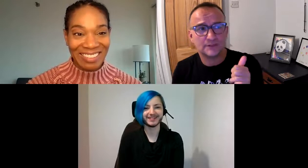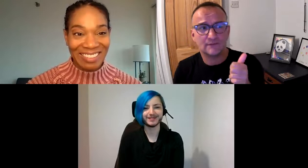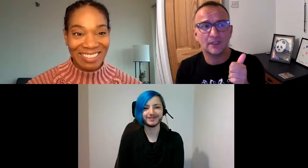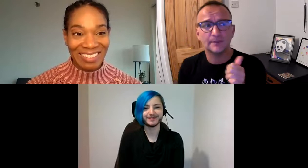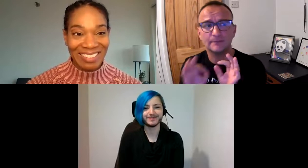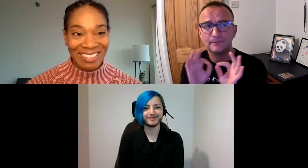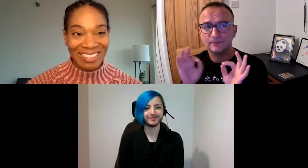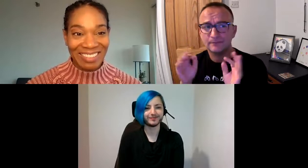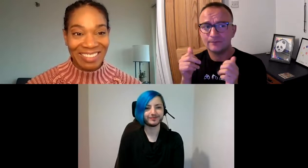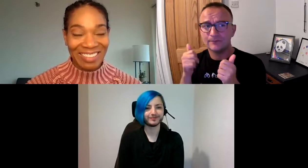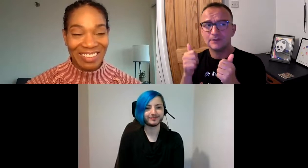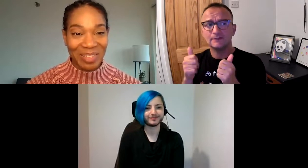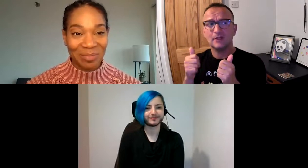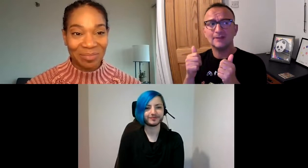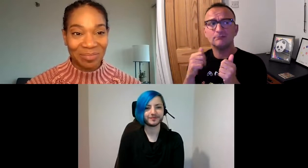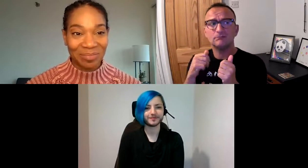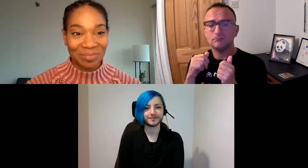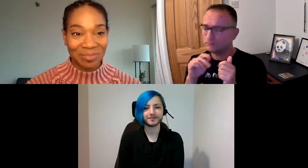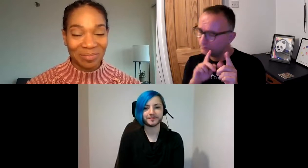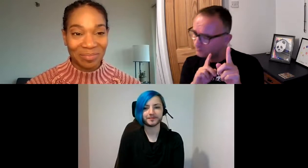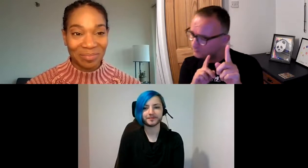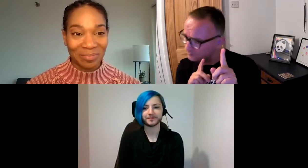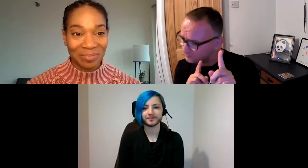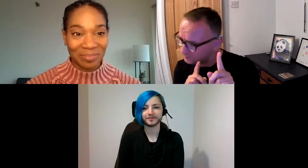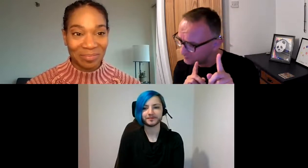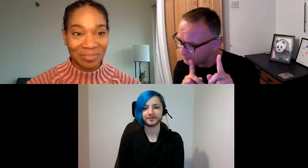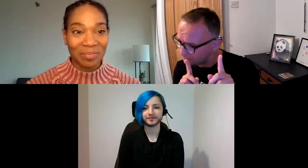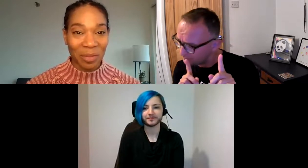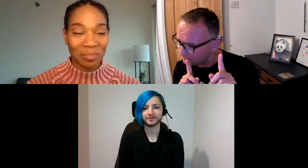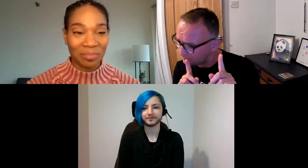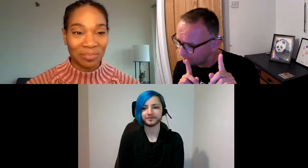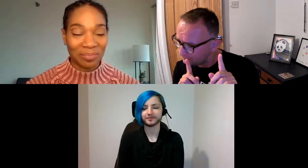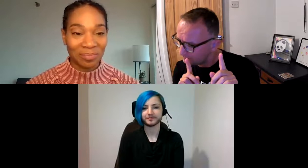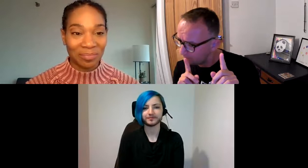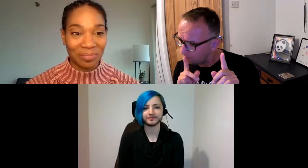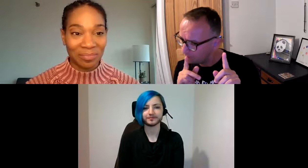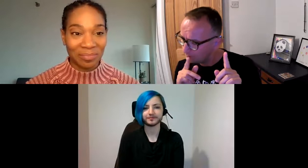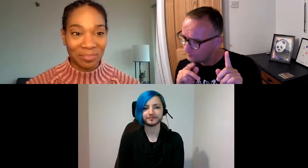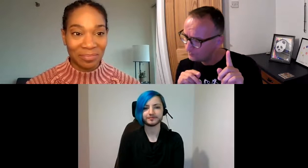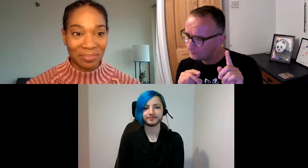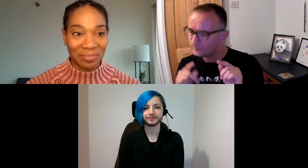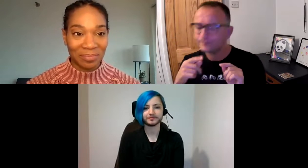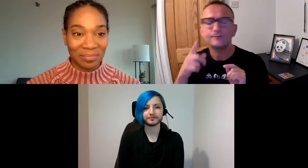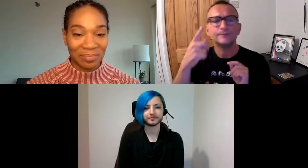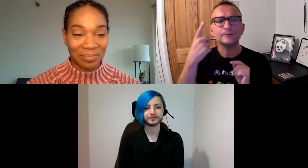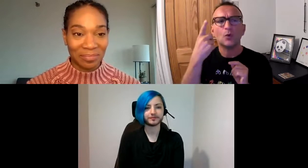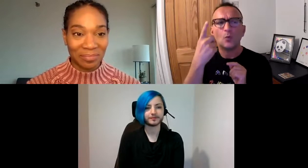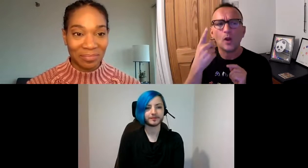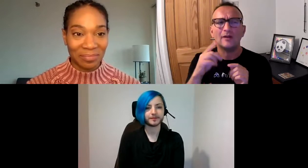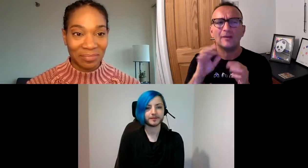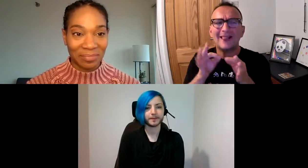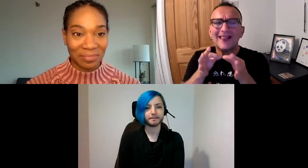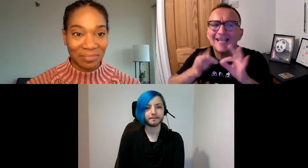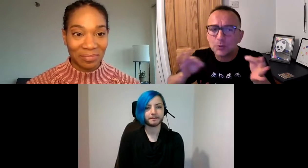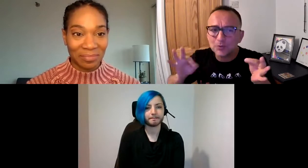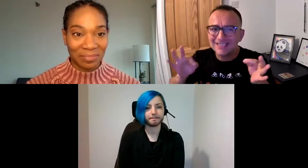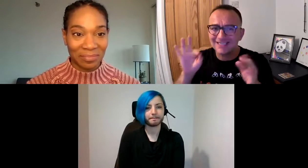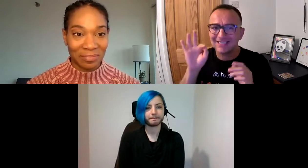So one maybe linguistic question or language based